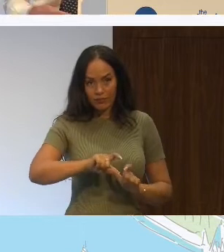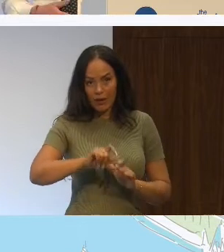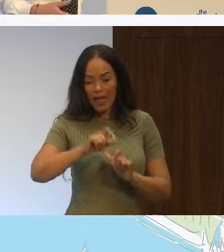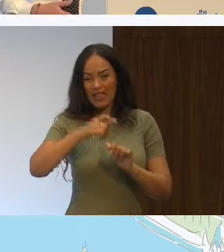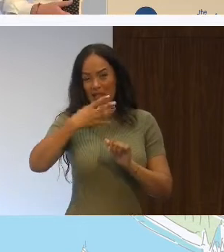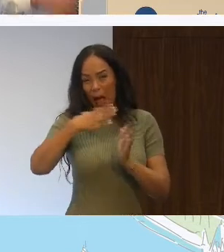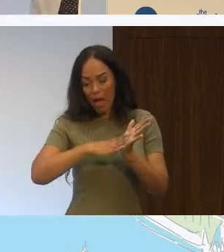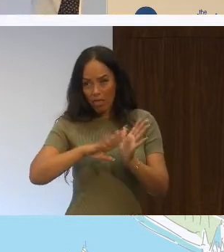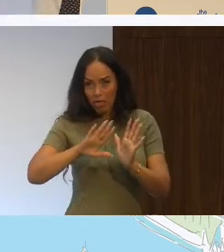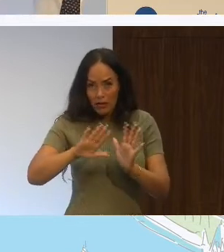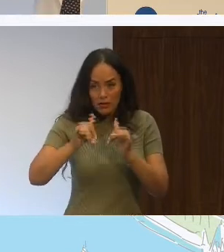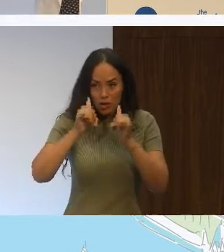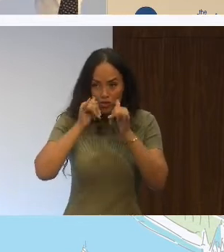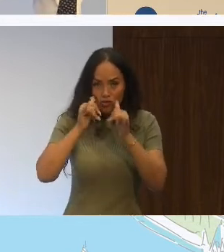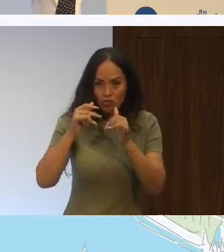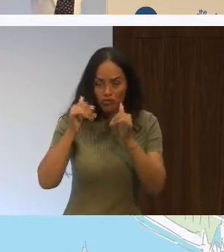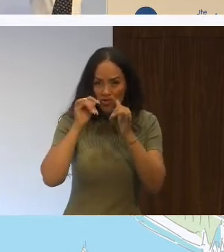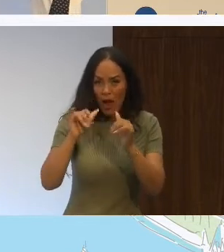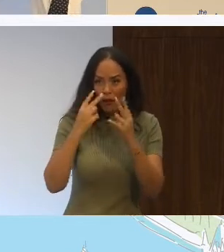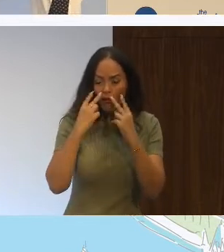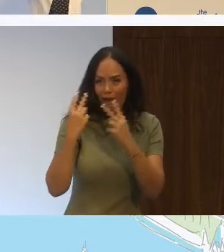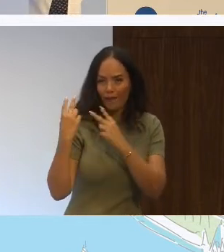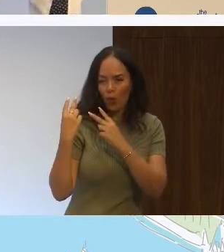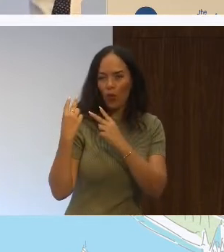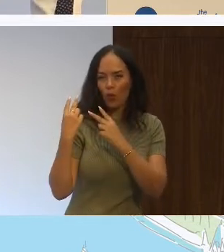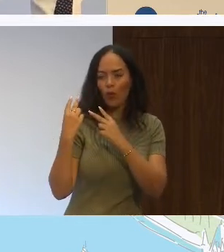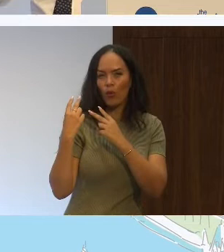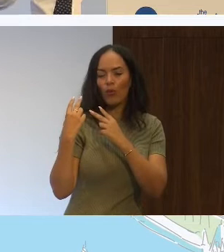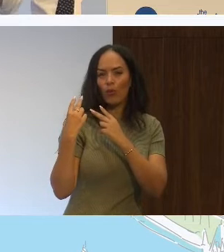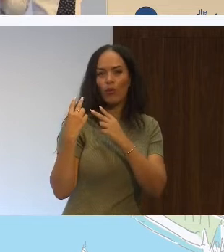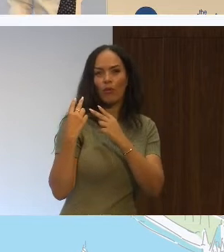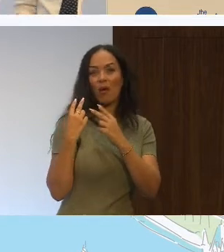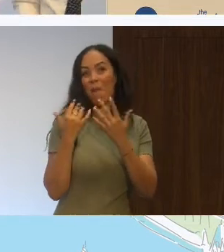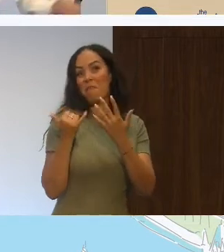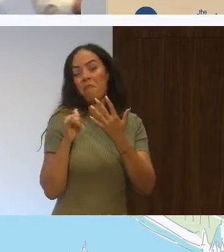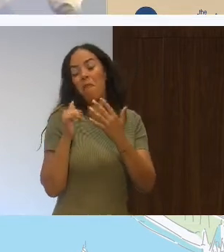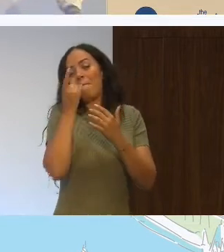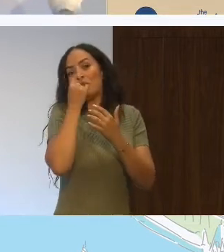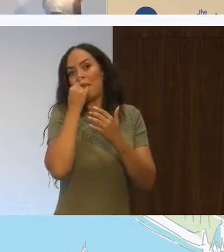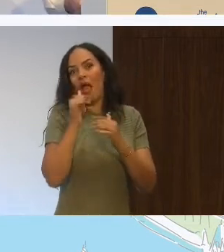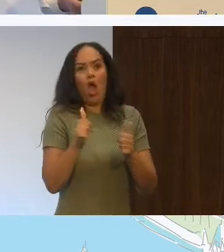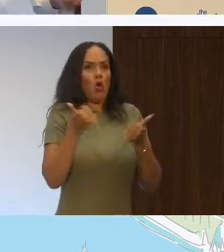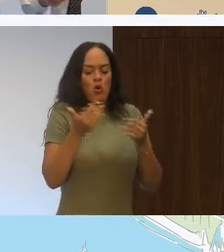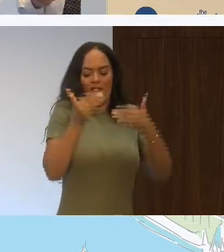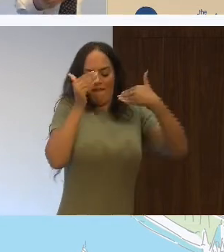Because if we think about the underlying cycle of migraine maybe you just in a good phase and you migraines won't be there.